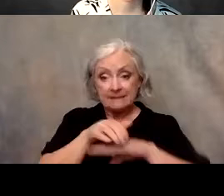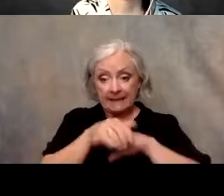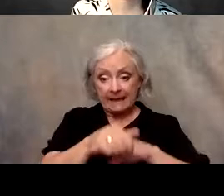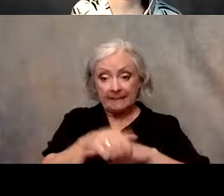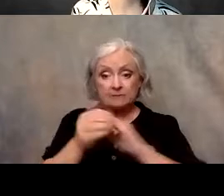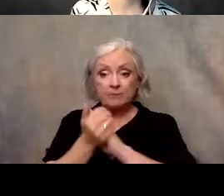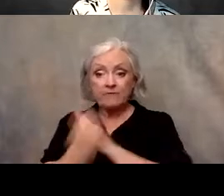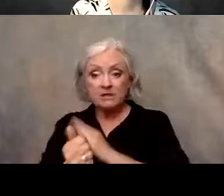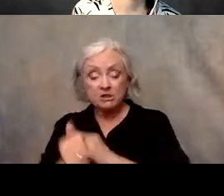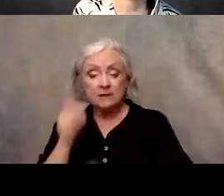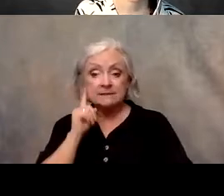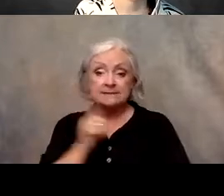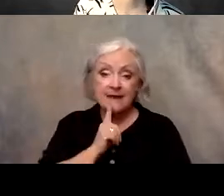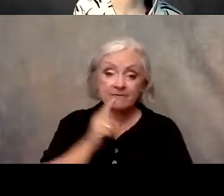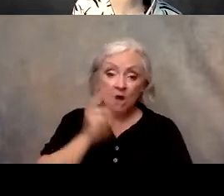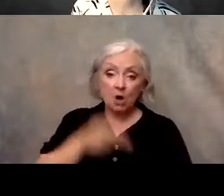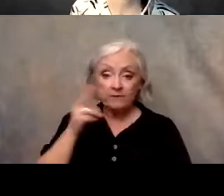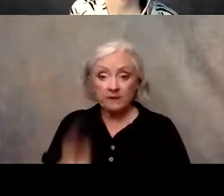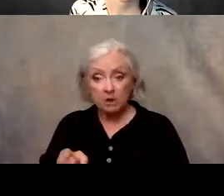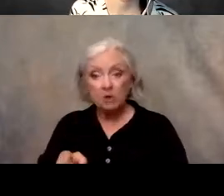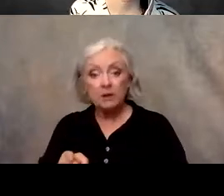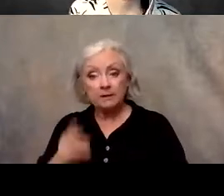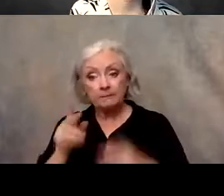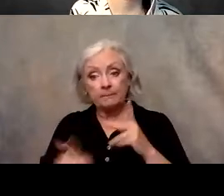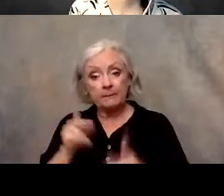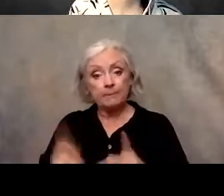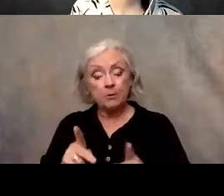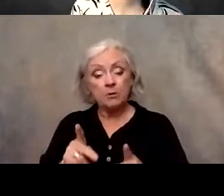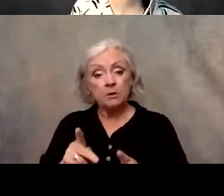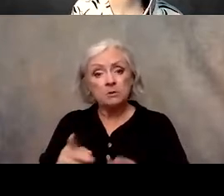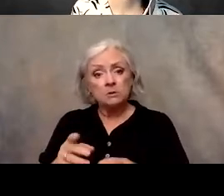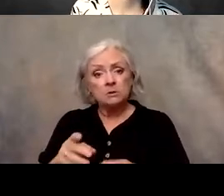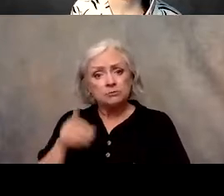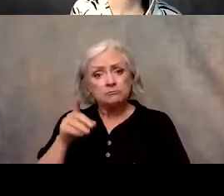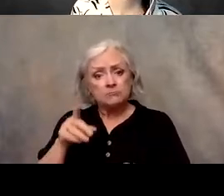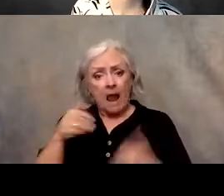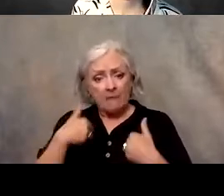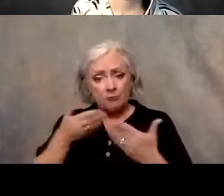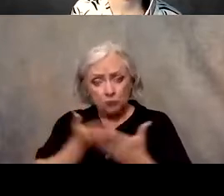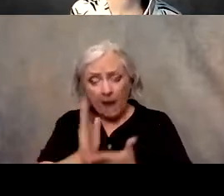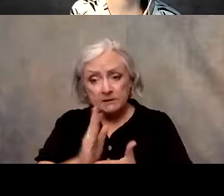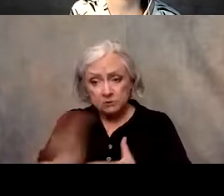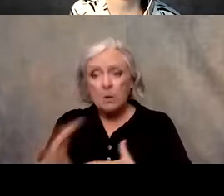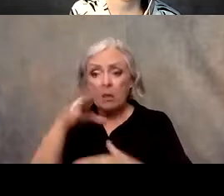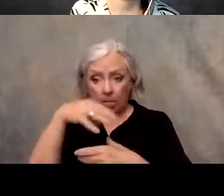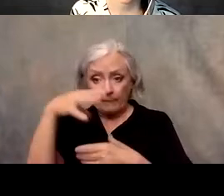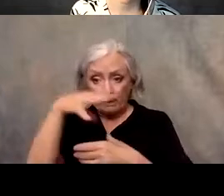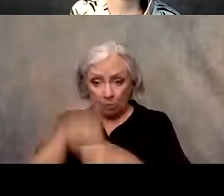deserve inclusion in these stories through language access. And inclusion benefits not only the people who can now